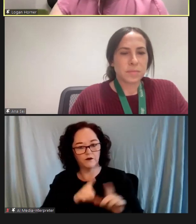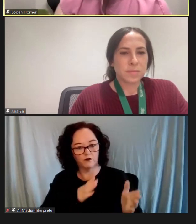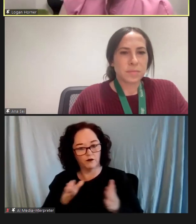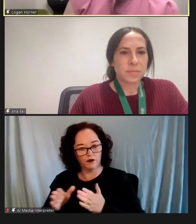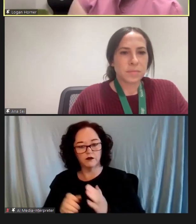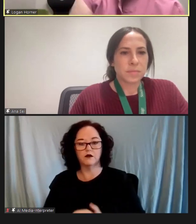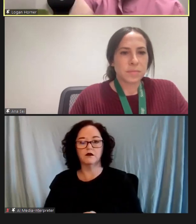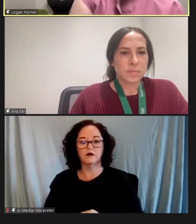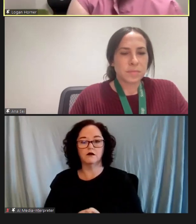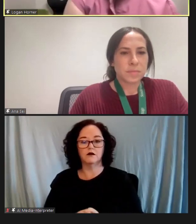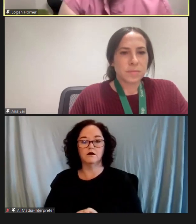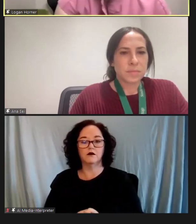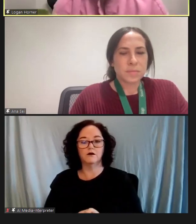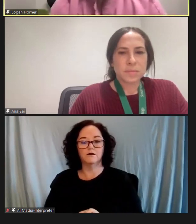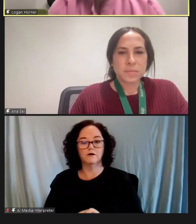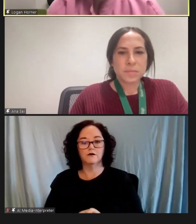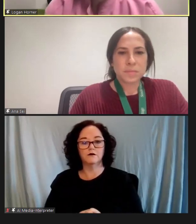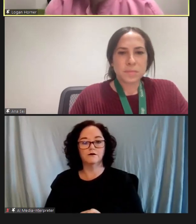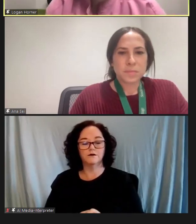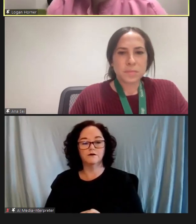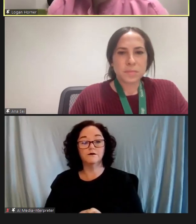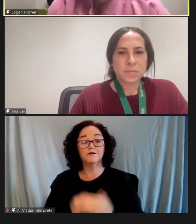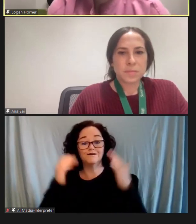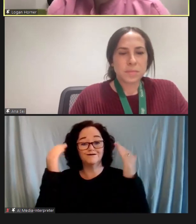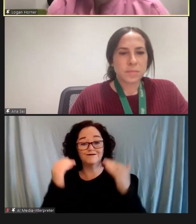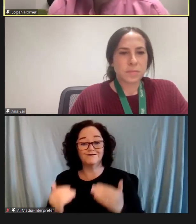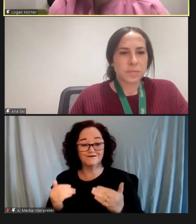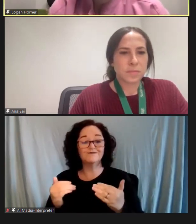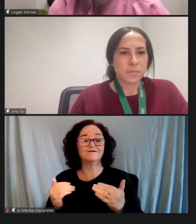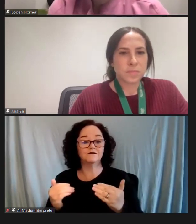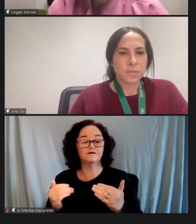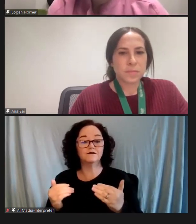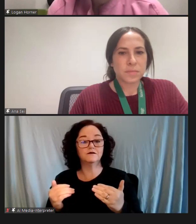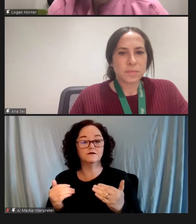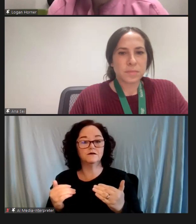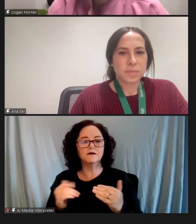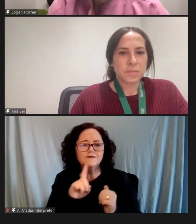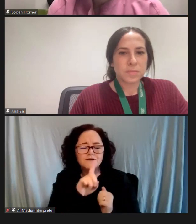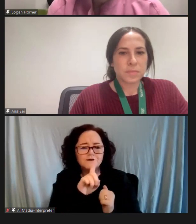so the next profile that we're going to